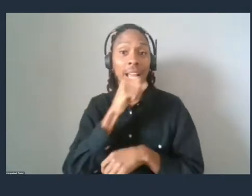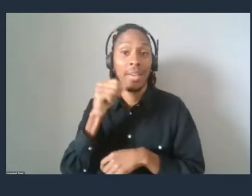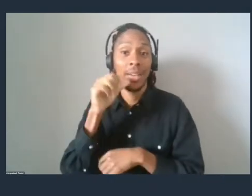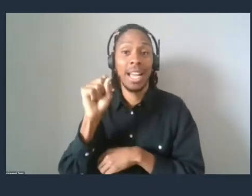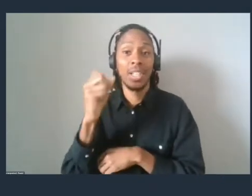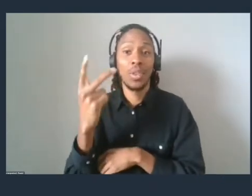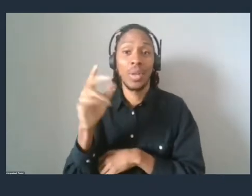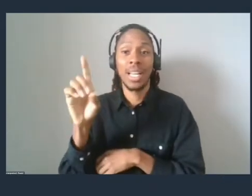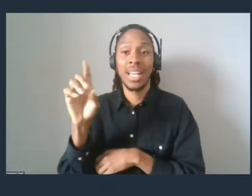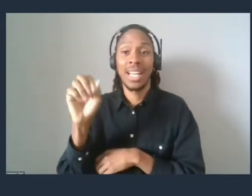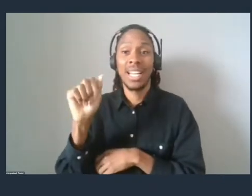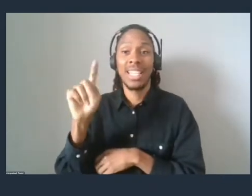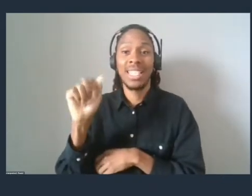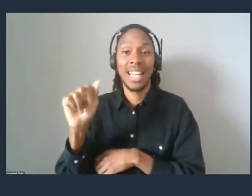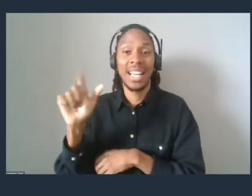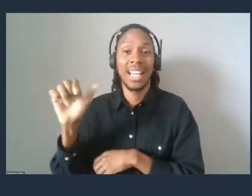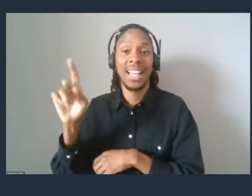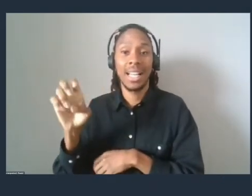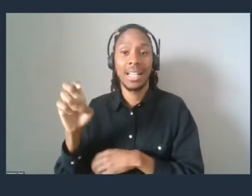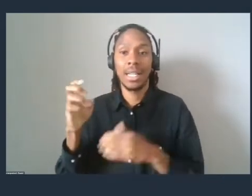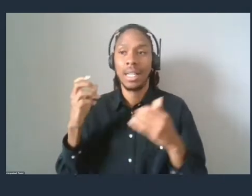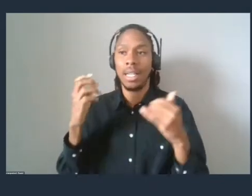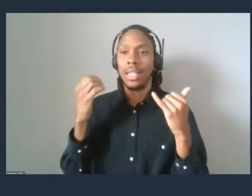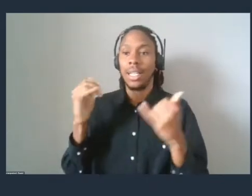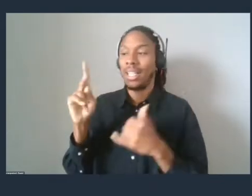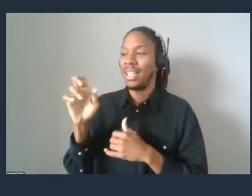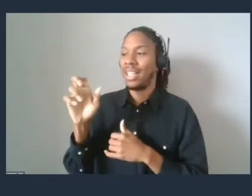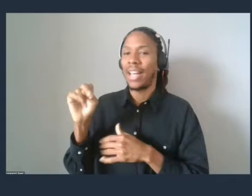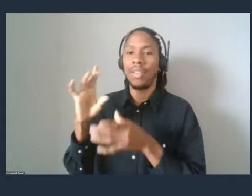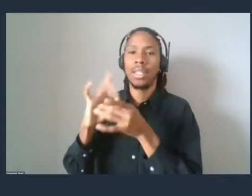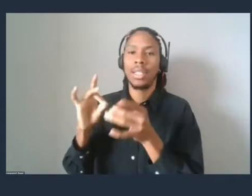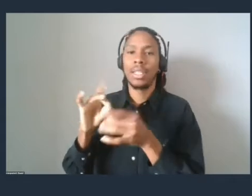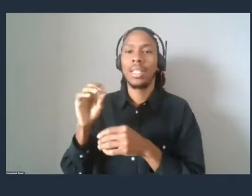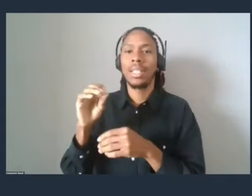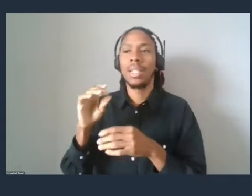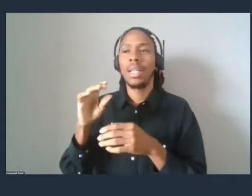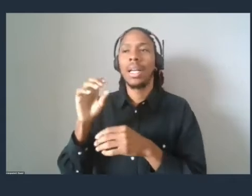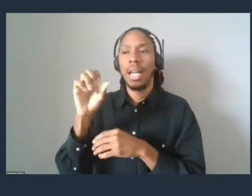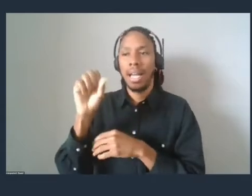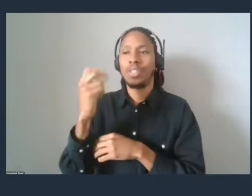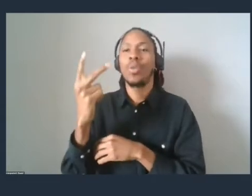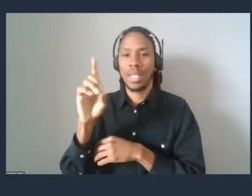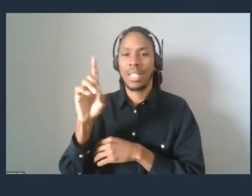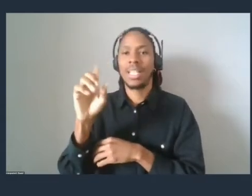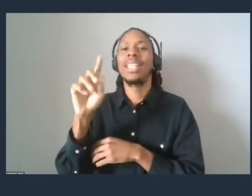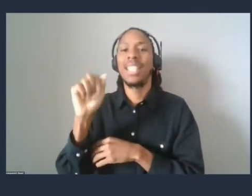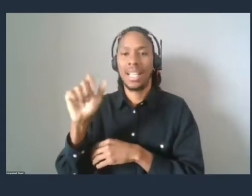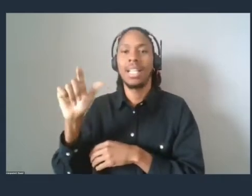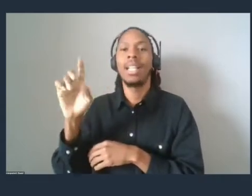So in Kevin's keynote this morning, he mentioned S3 and data lakes. So I'm here now to put Becky on the spot